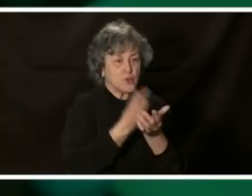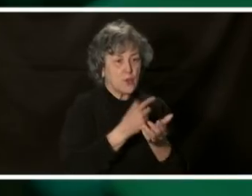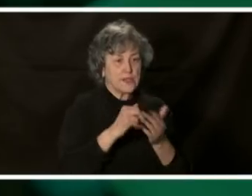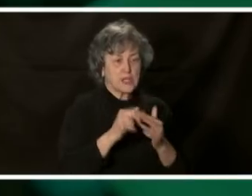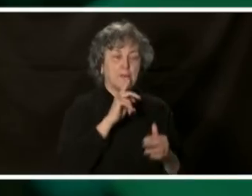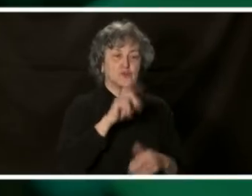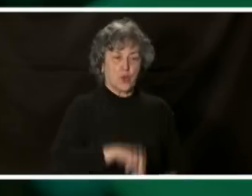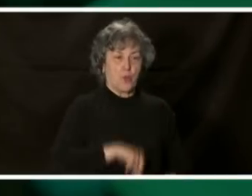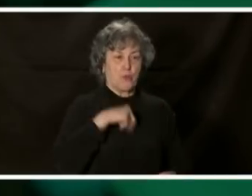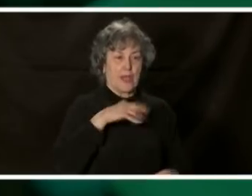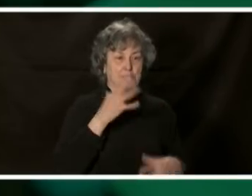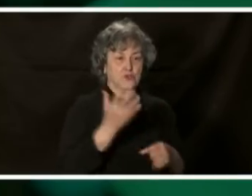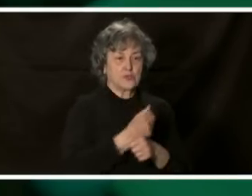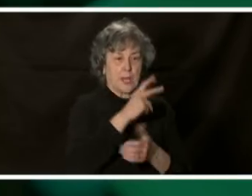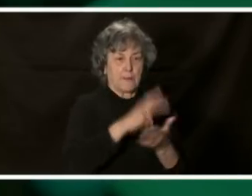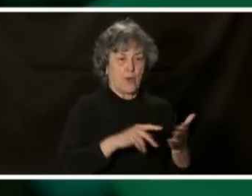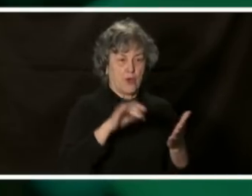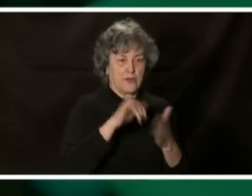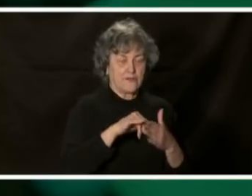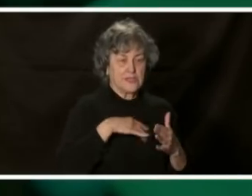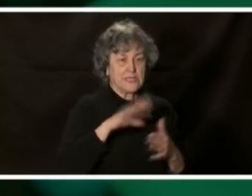IN SUCH A MOMENTOUS MILESTONE FOR YOU.